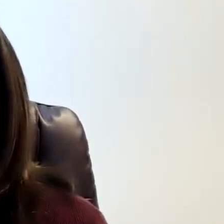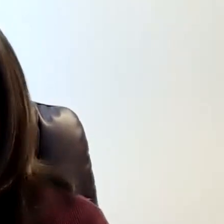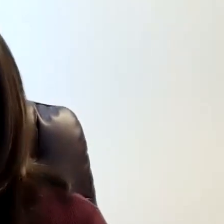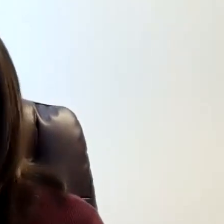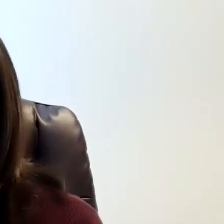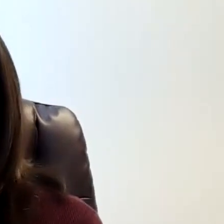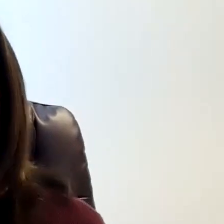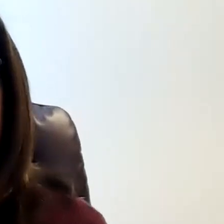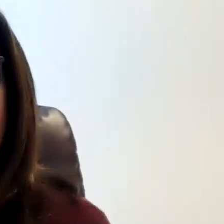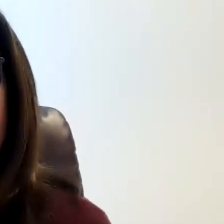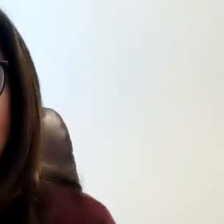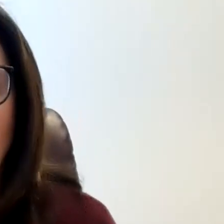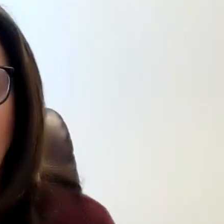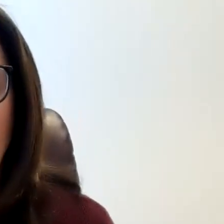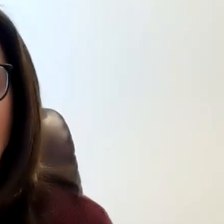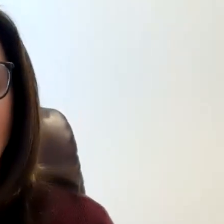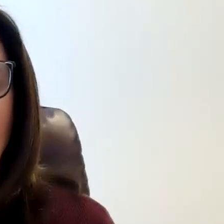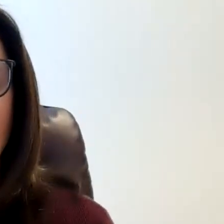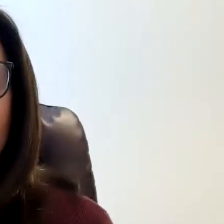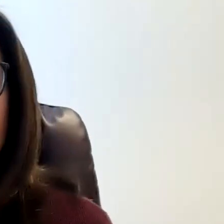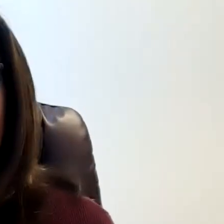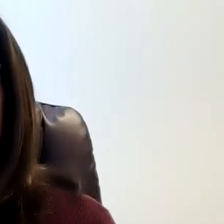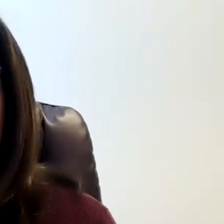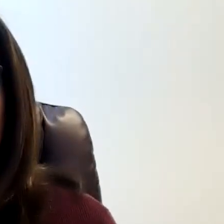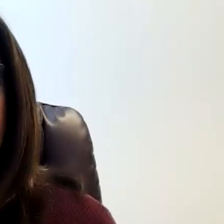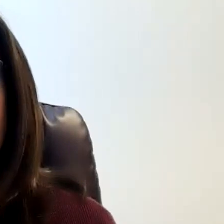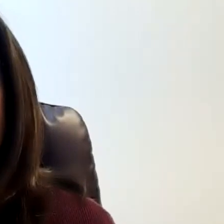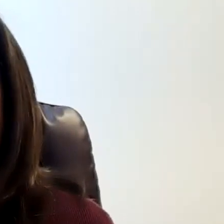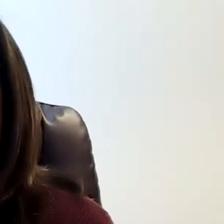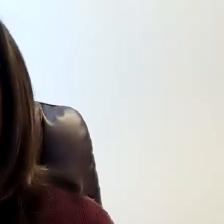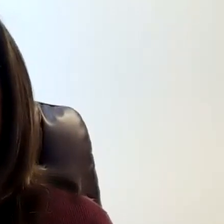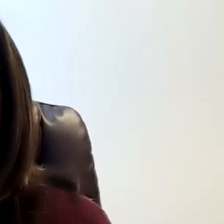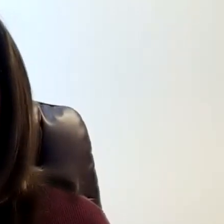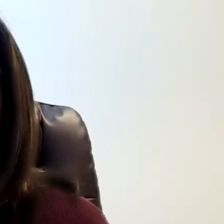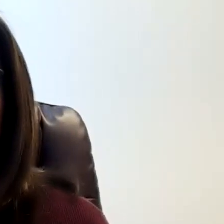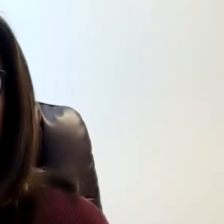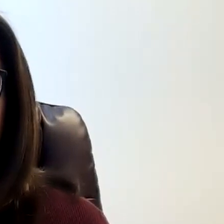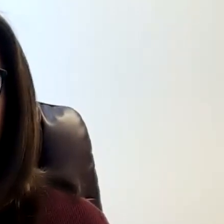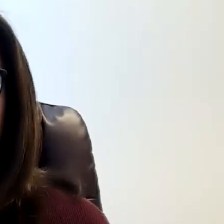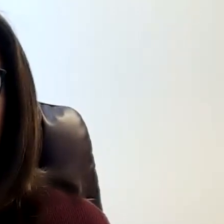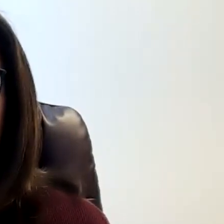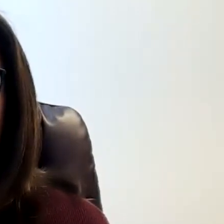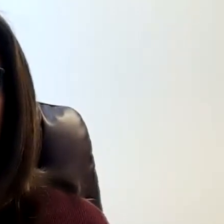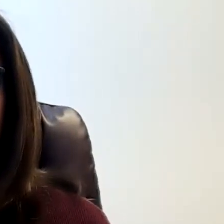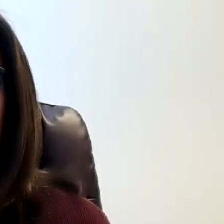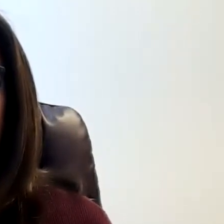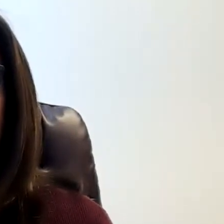Tina and Morgan both work for Quality Trust in Washington, DC, and we're really honored to have them with us today.